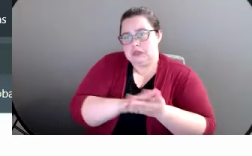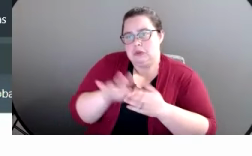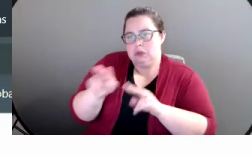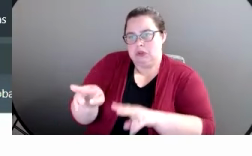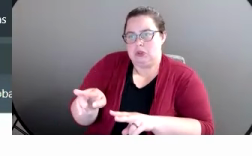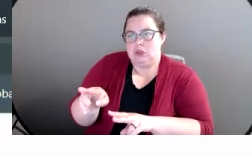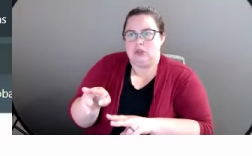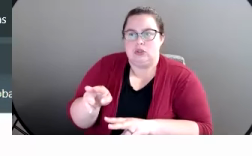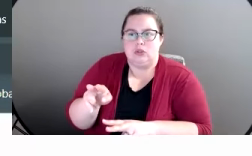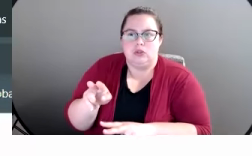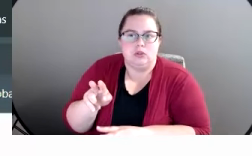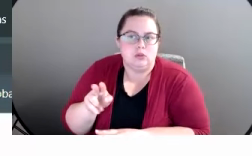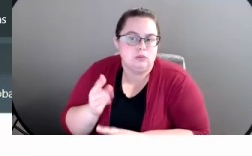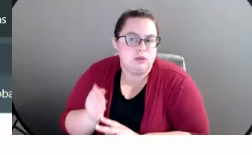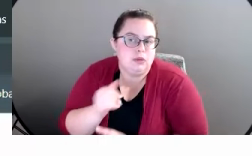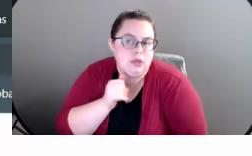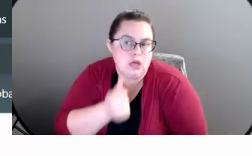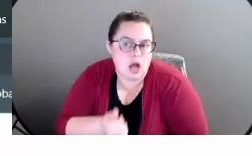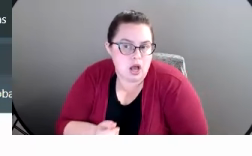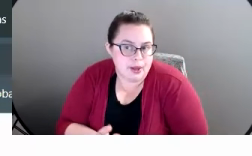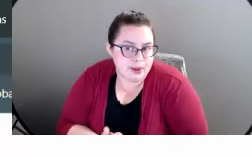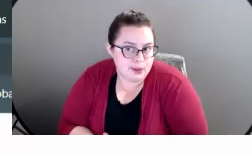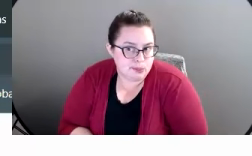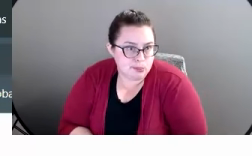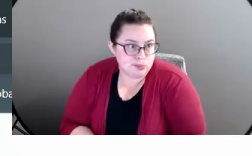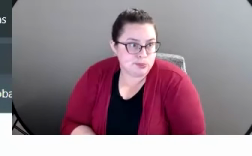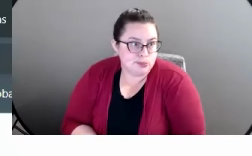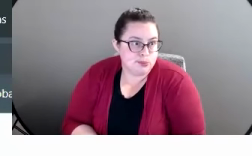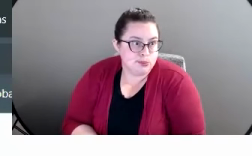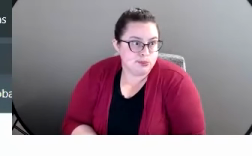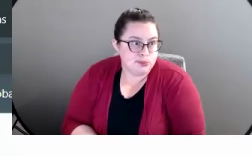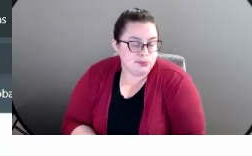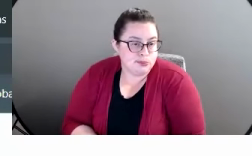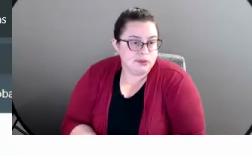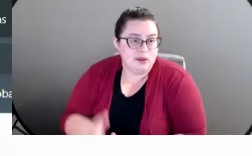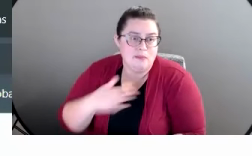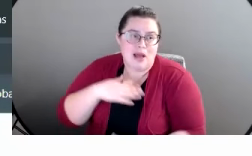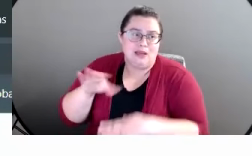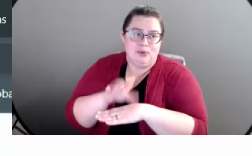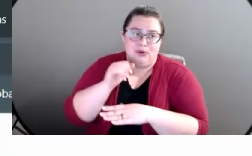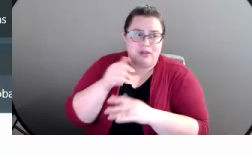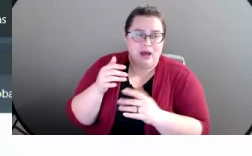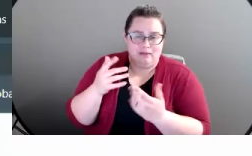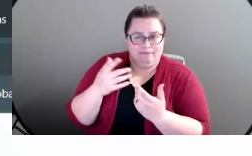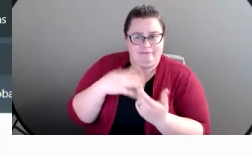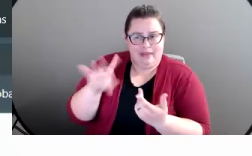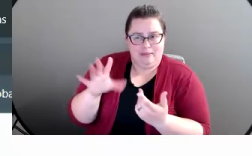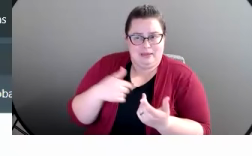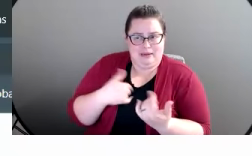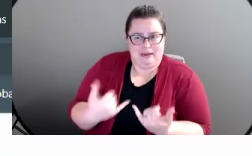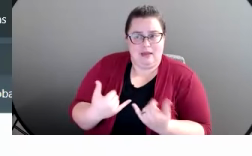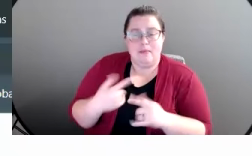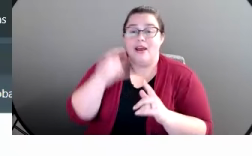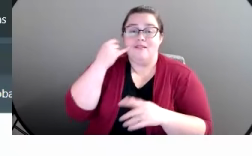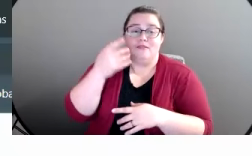Maybe not. Okay, my computer doesn't like me today, but, if it works for you, please